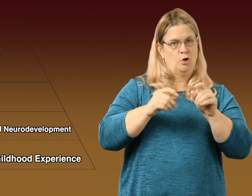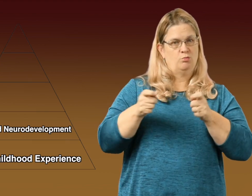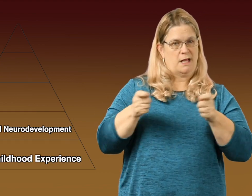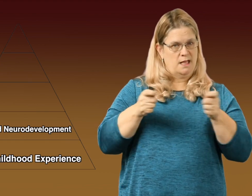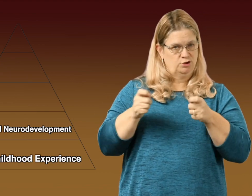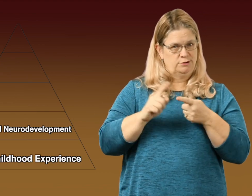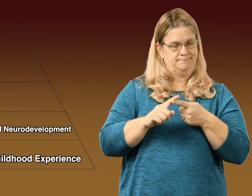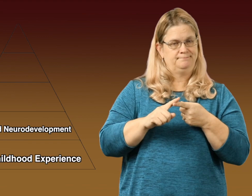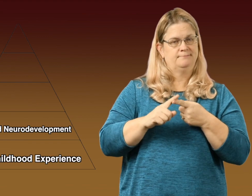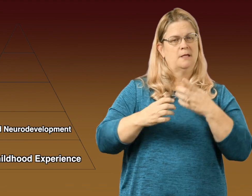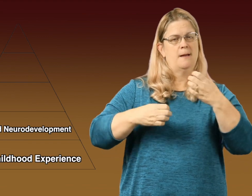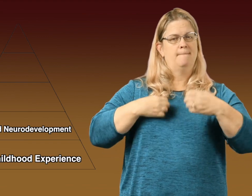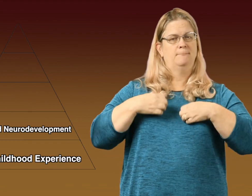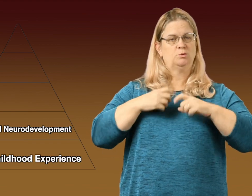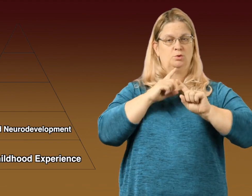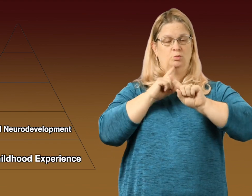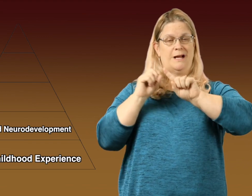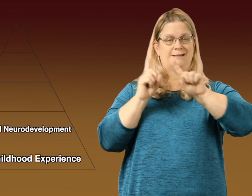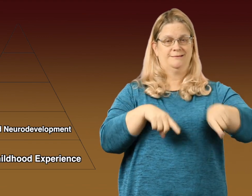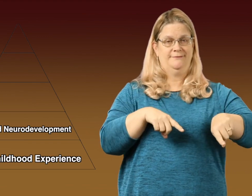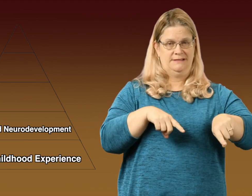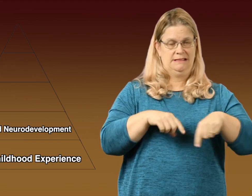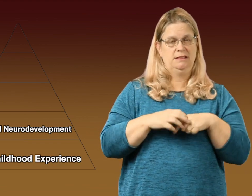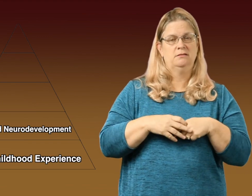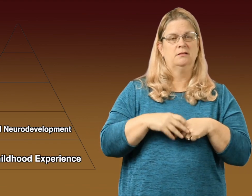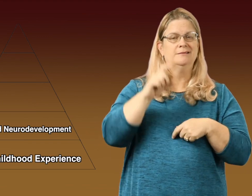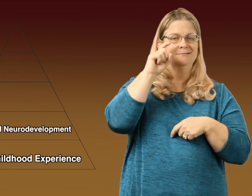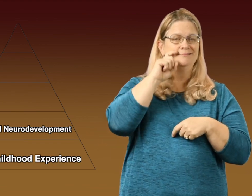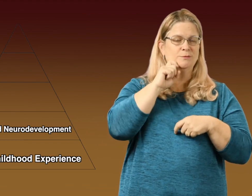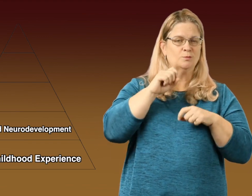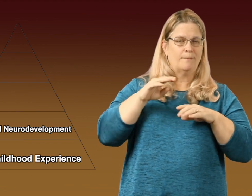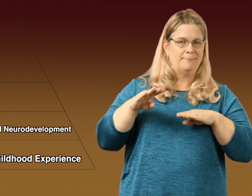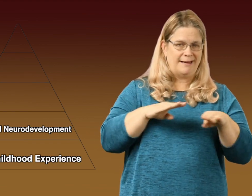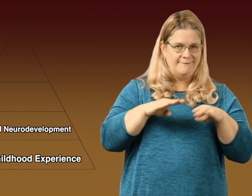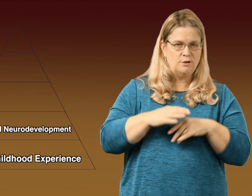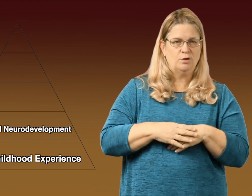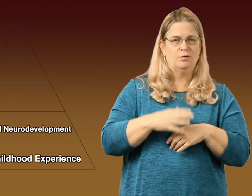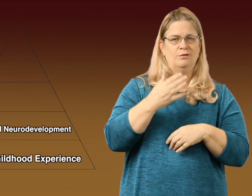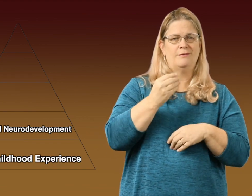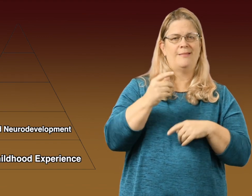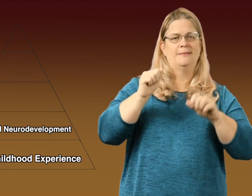that's the time in which is responsible for motor regulation, emotional reactivity,